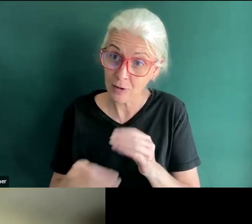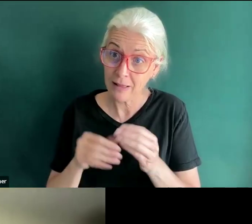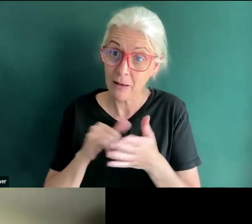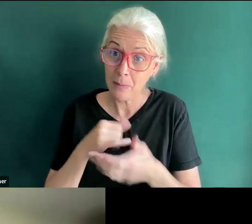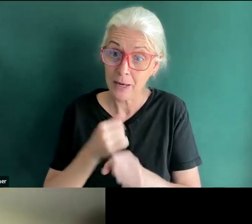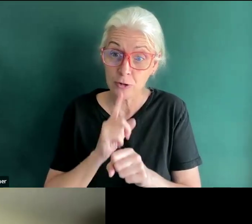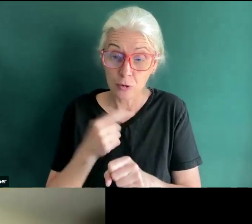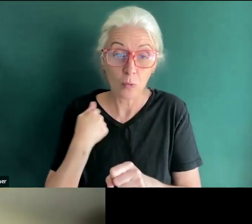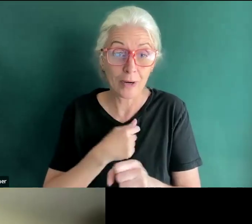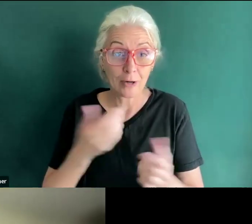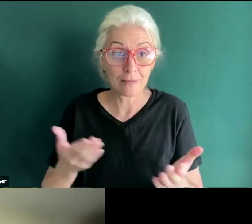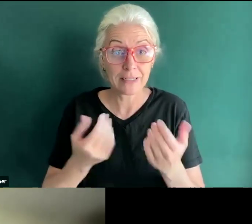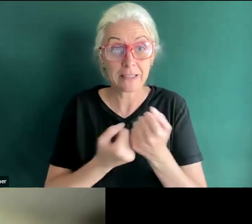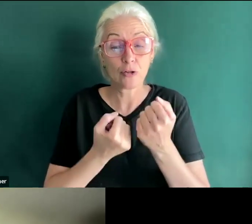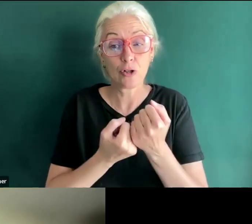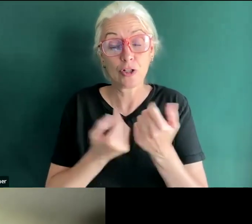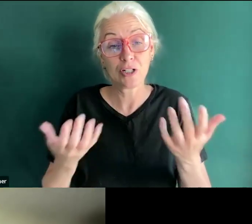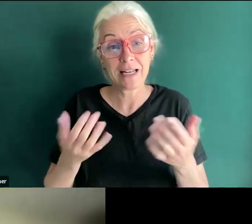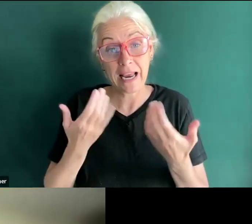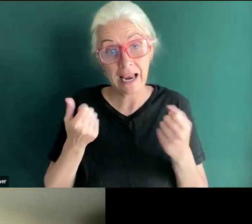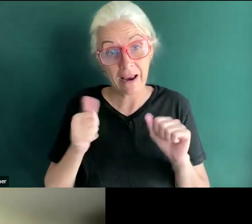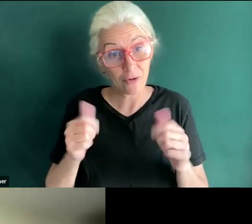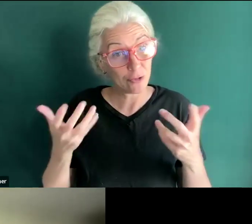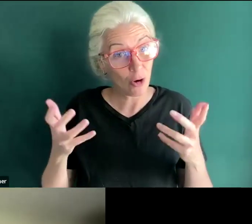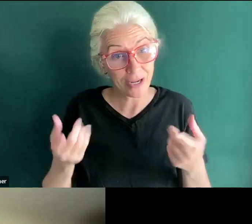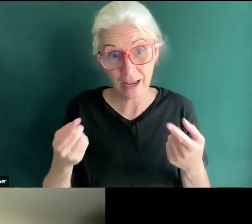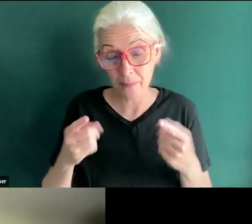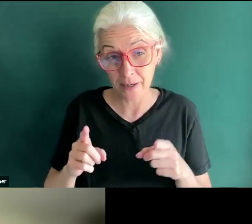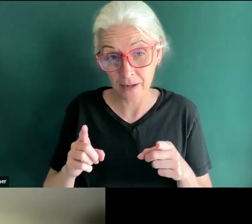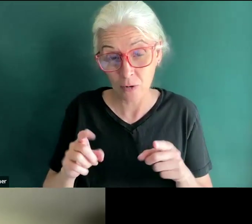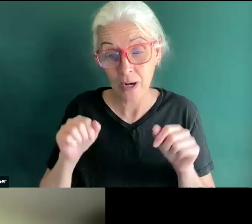that we're uplifting existing efforts that are already taking place, so we were able to connect